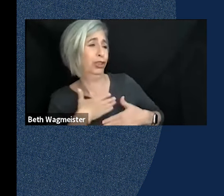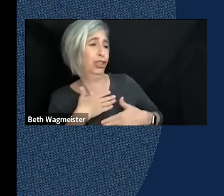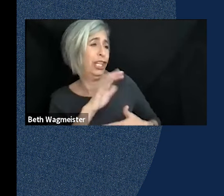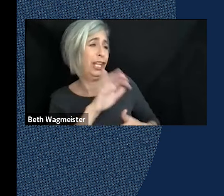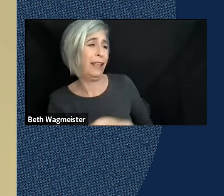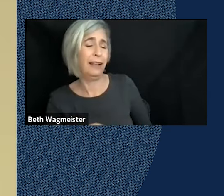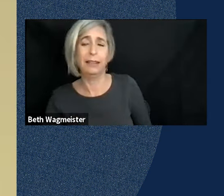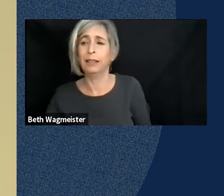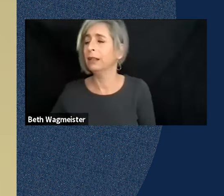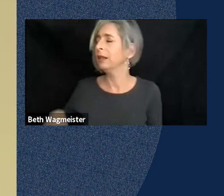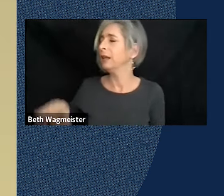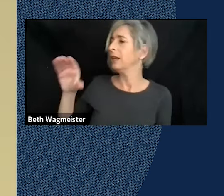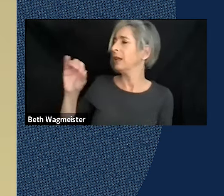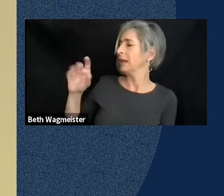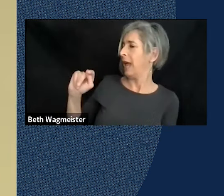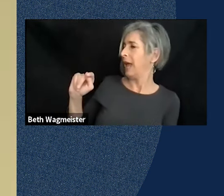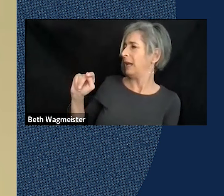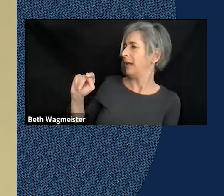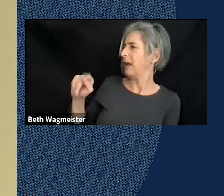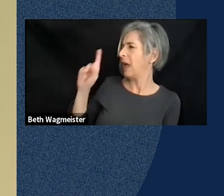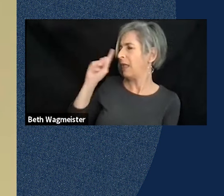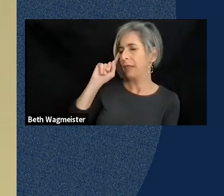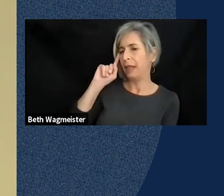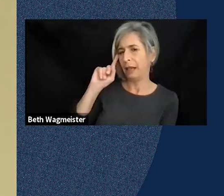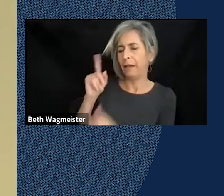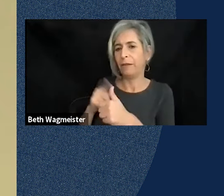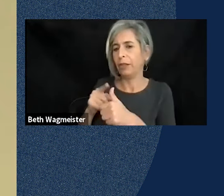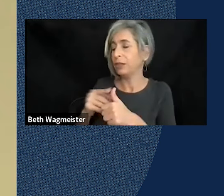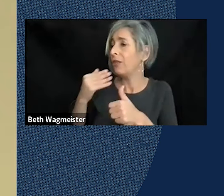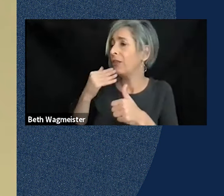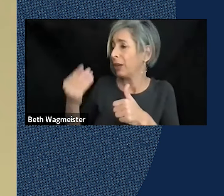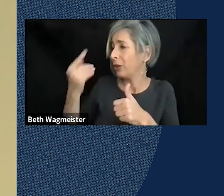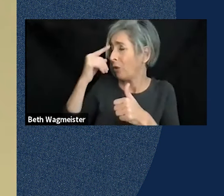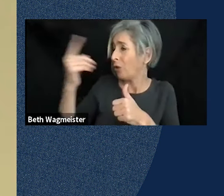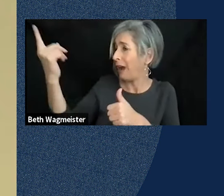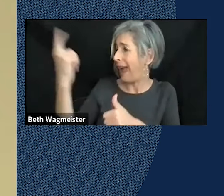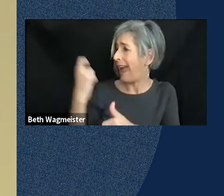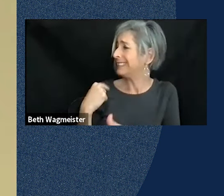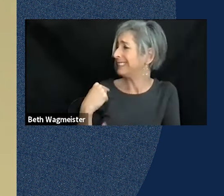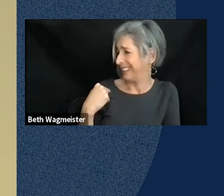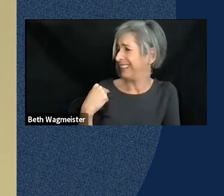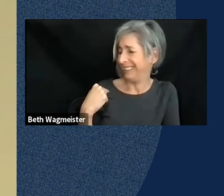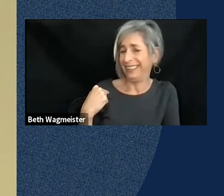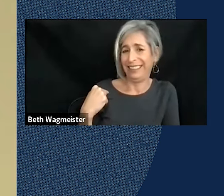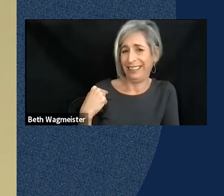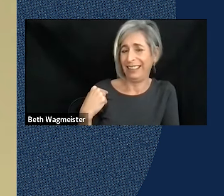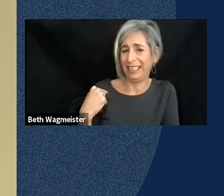I also I mean, I think it's first off, thank you for asking the questions. Because